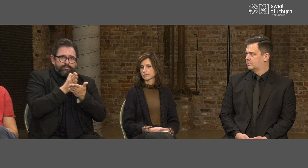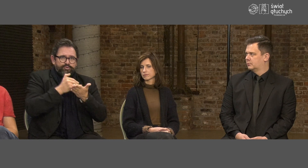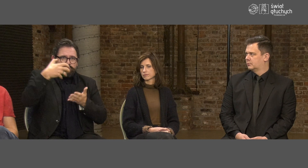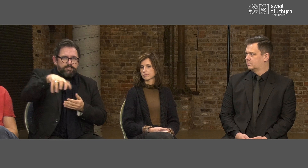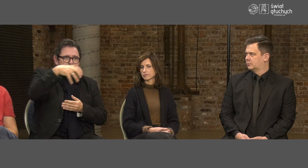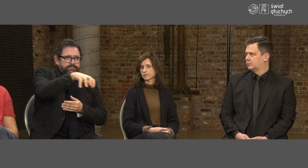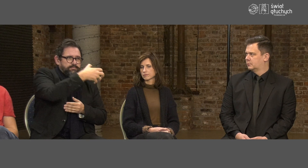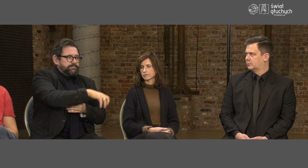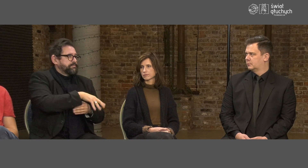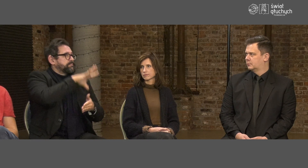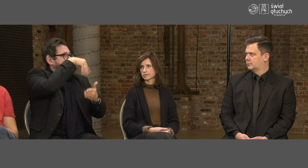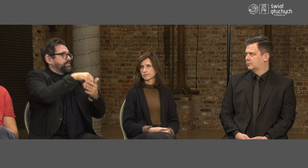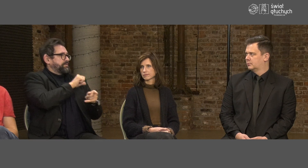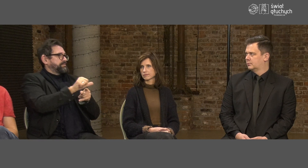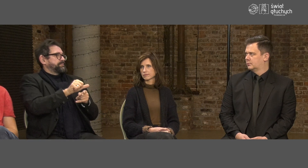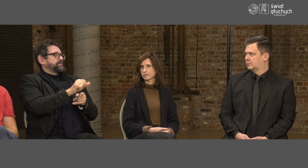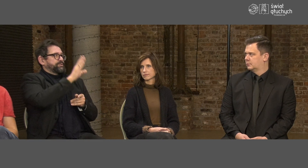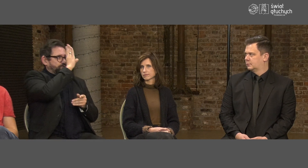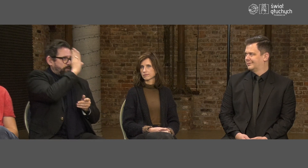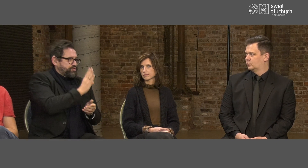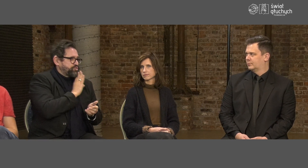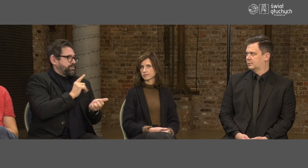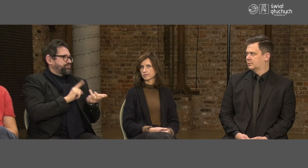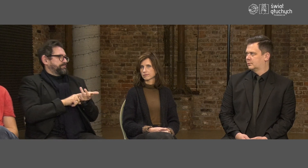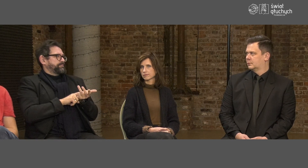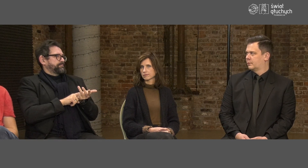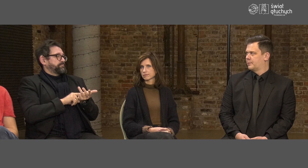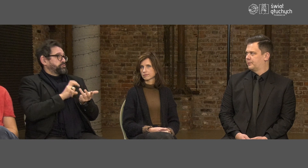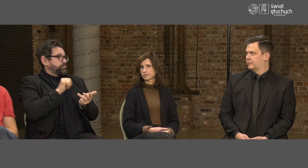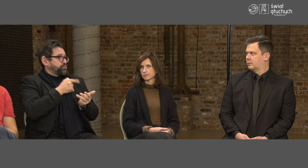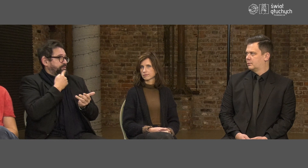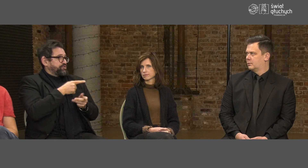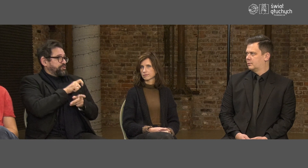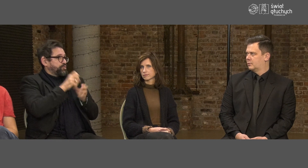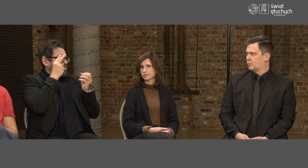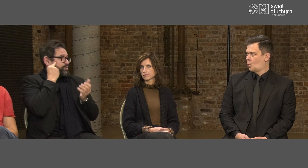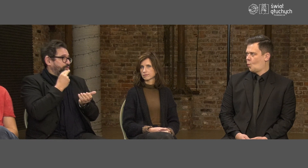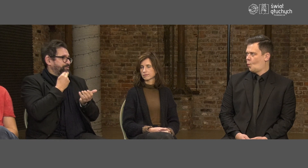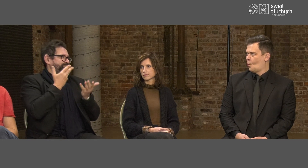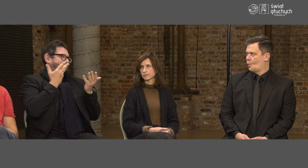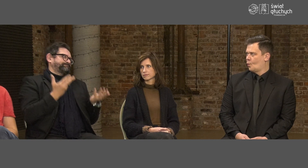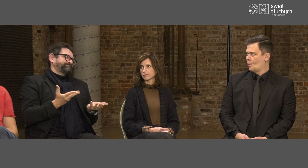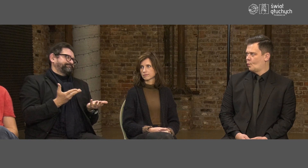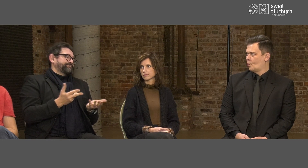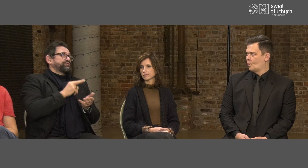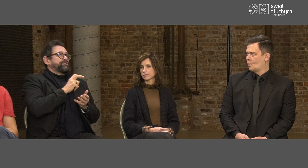that there are different groups: for example, hard of hearing people. Can we say that hard of hearing people are part of Deaf culture?